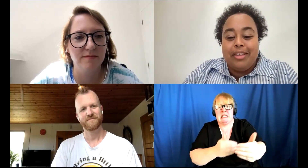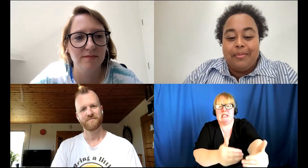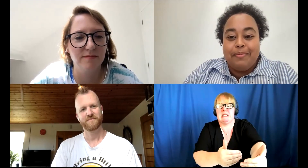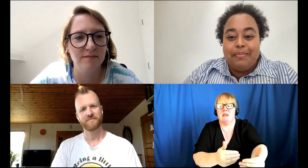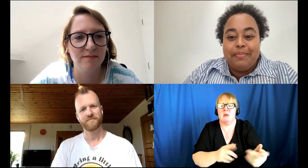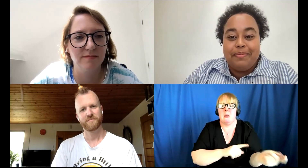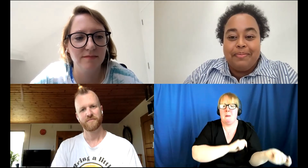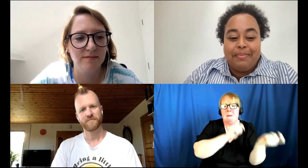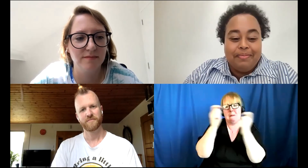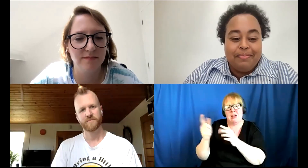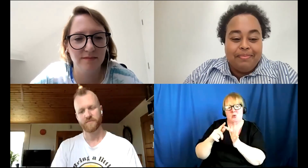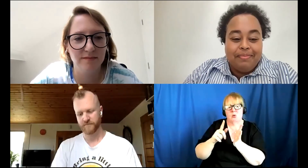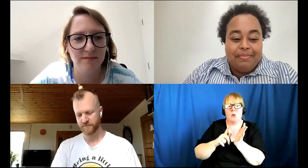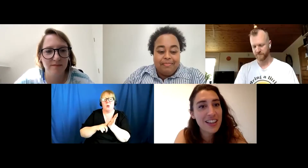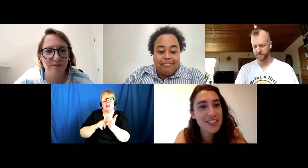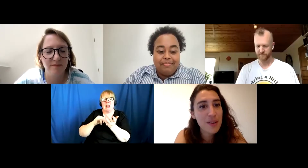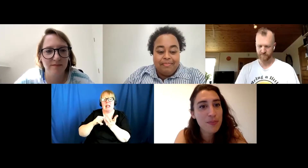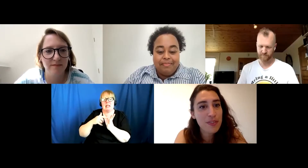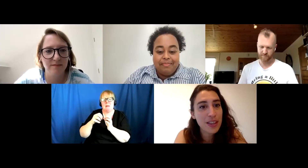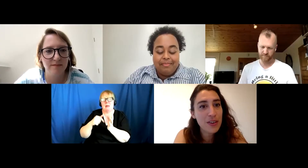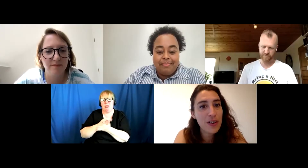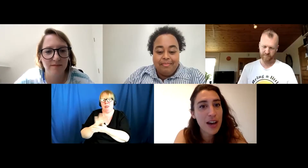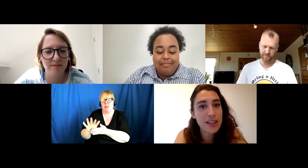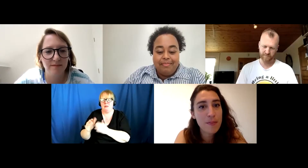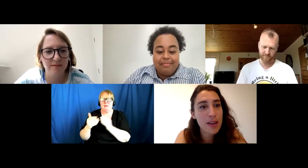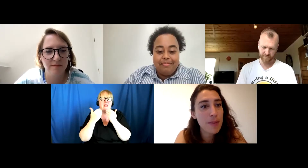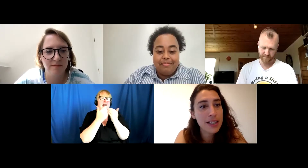Thank you so much, Ulrika. And thank you, Adam and Magda.